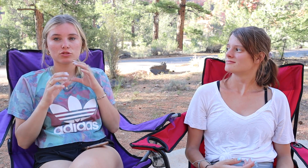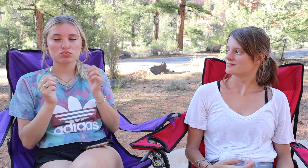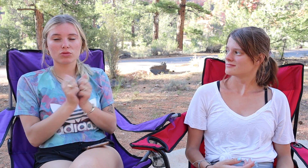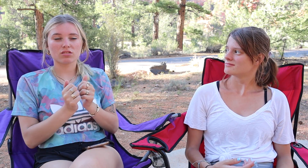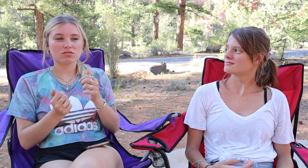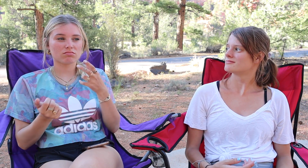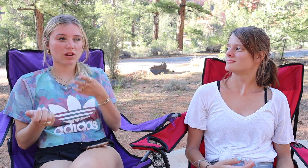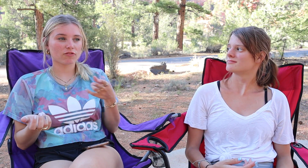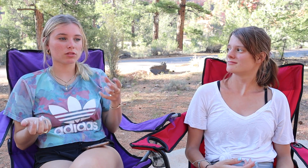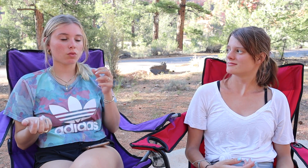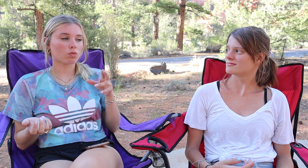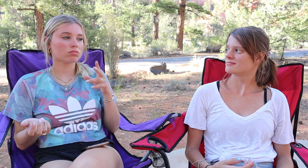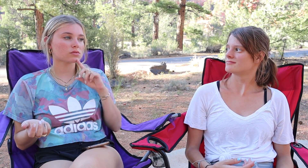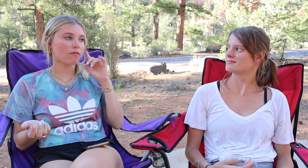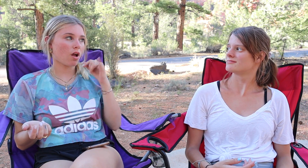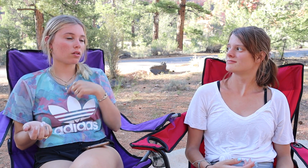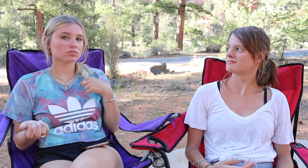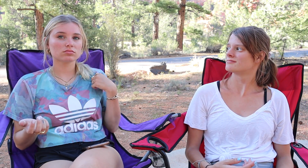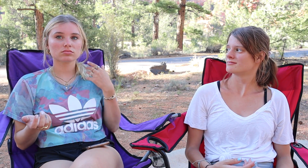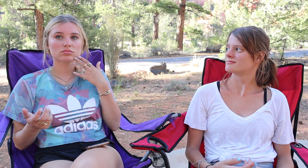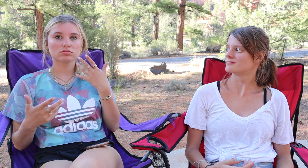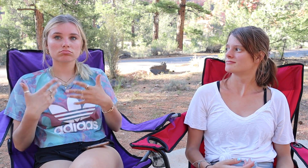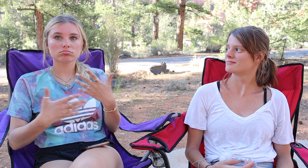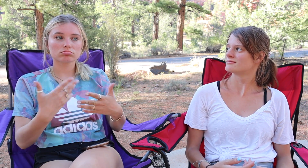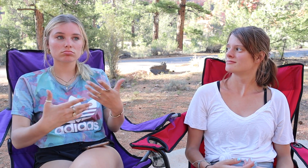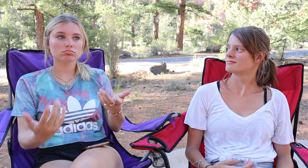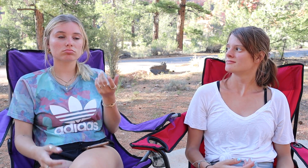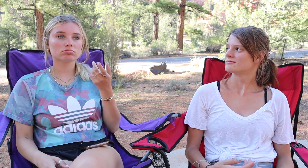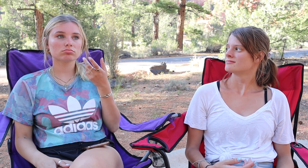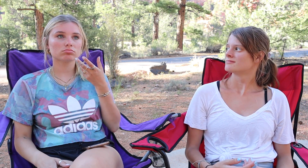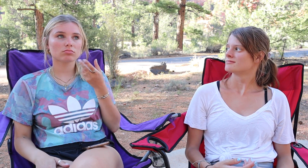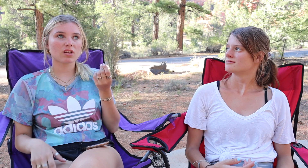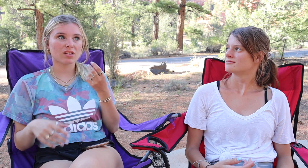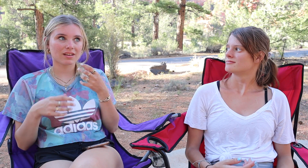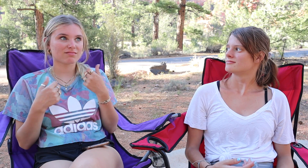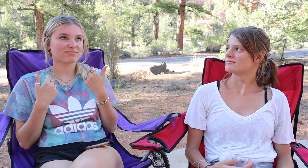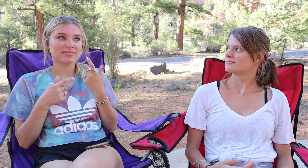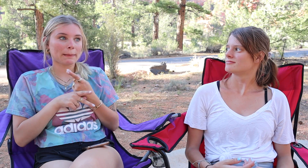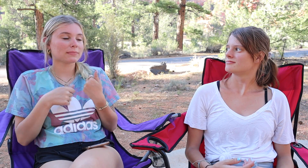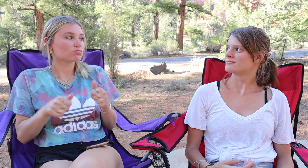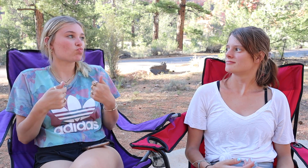deaf or hard of hearing people like us and just keep trying